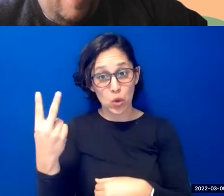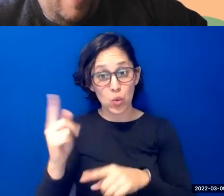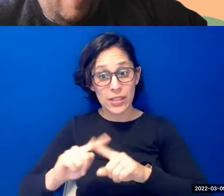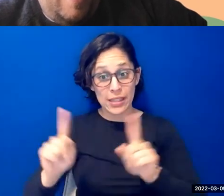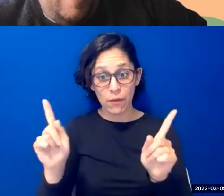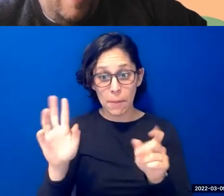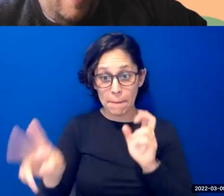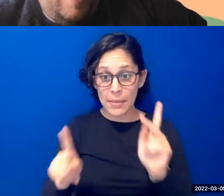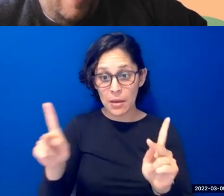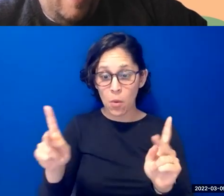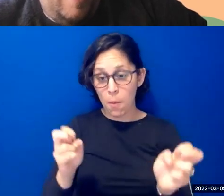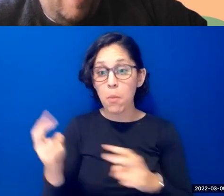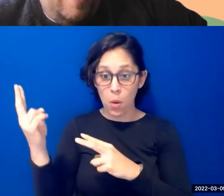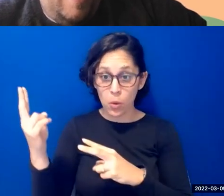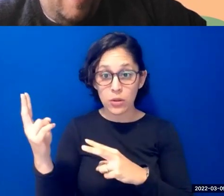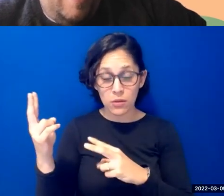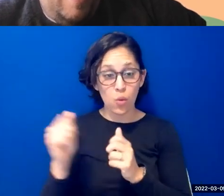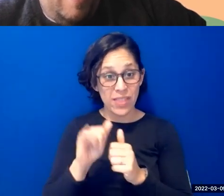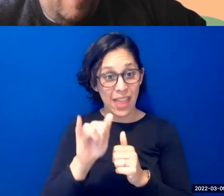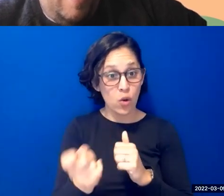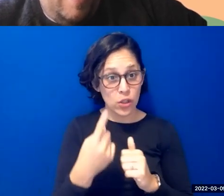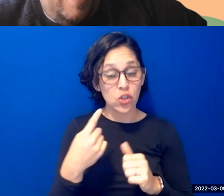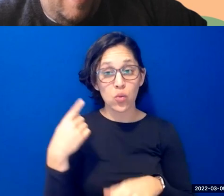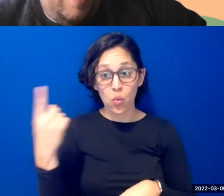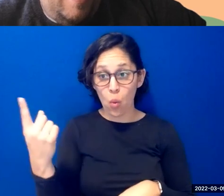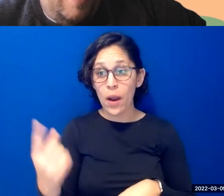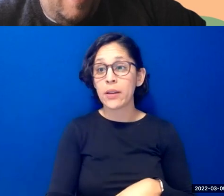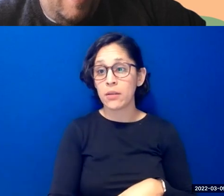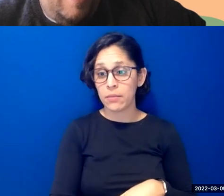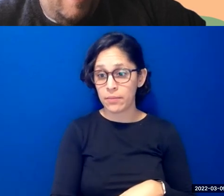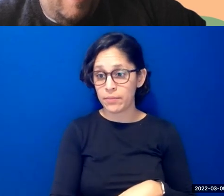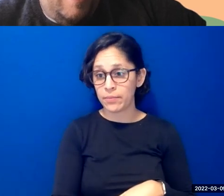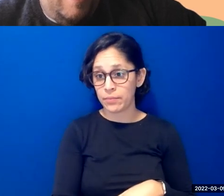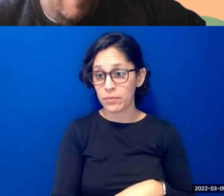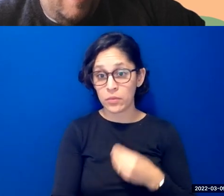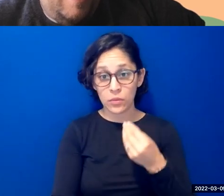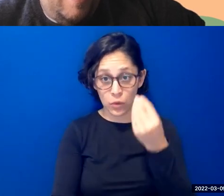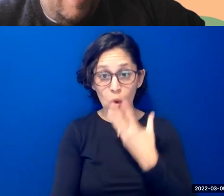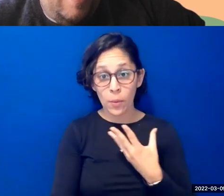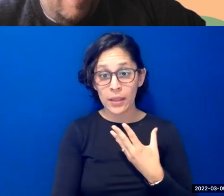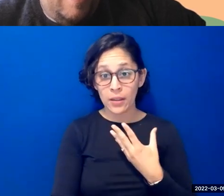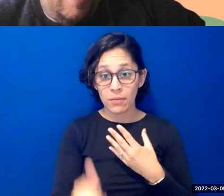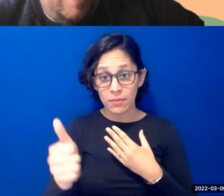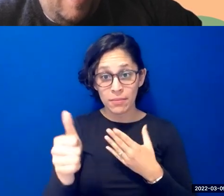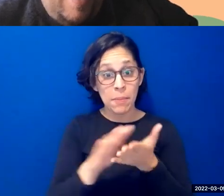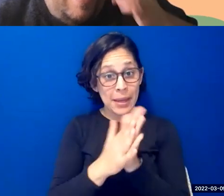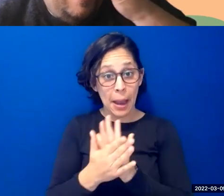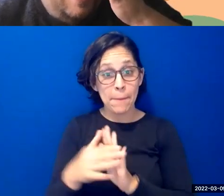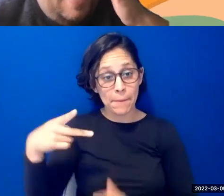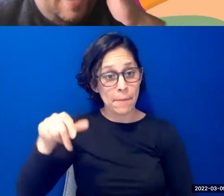Katherine Michel: People respond to that and one of them has told me that she's willing to become a panelist so i'm going to promote her in just a second.